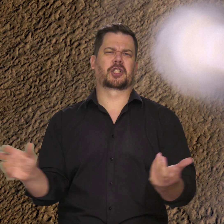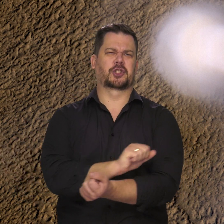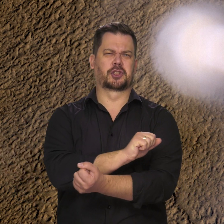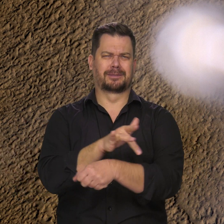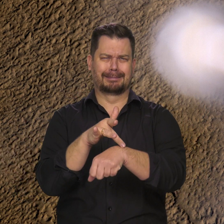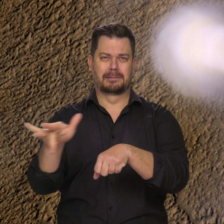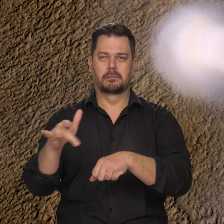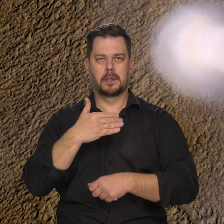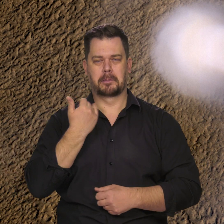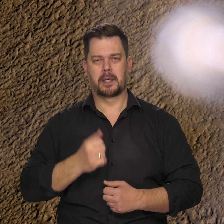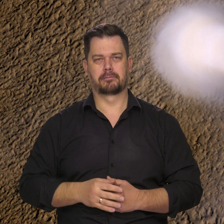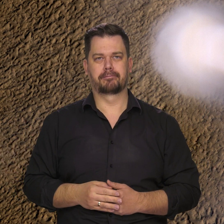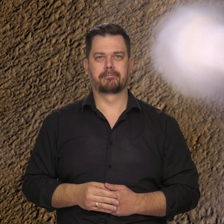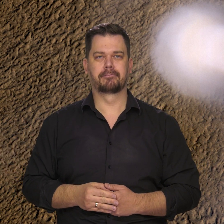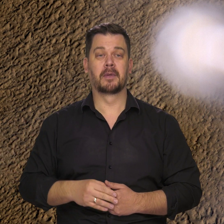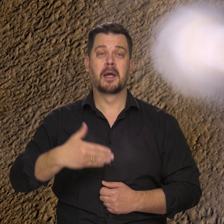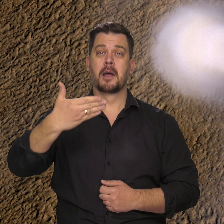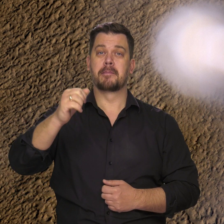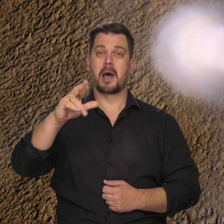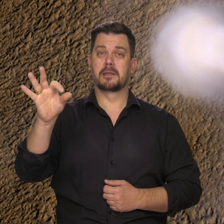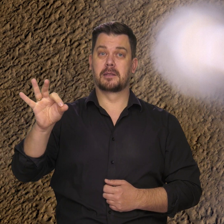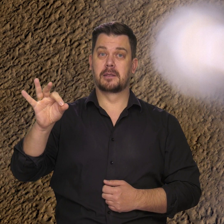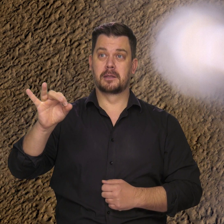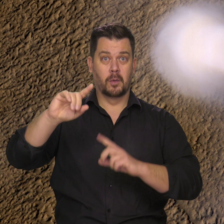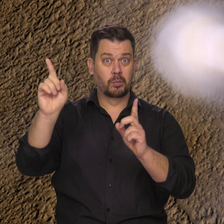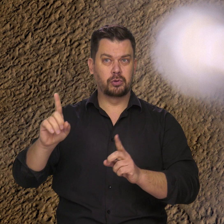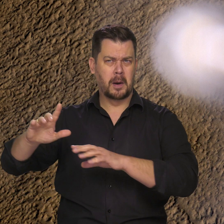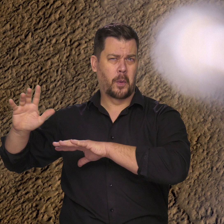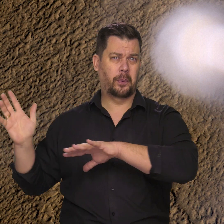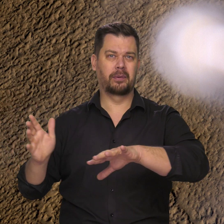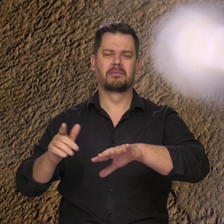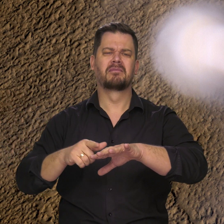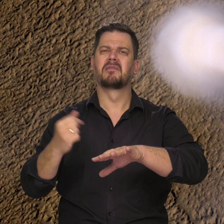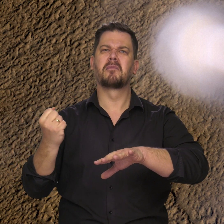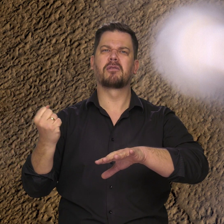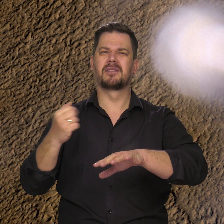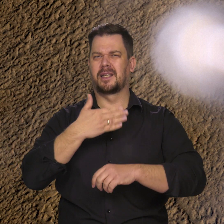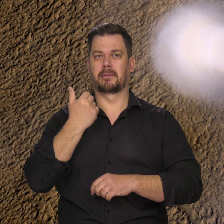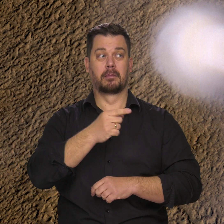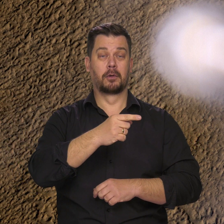the same power as Earth's storms. Martian storms simply lack that kind of force,